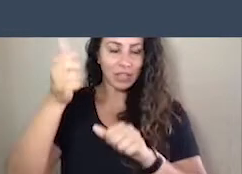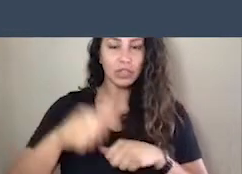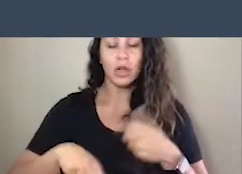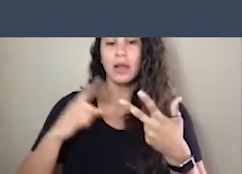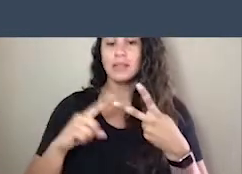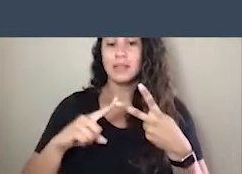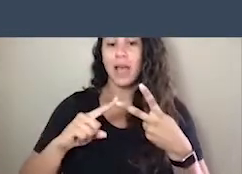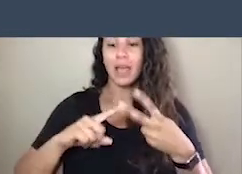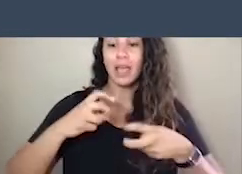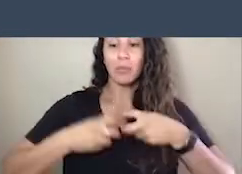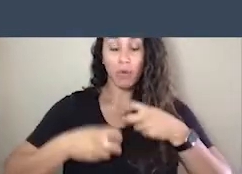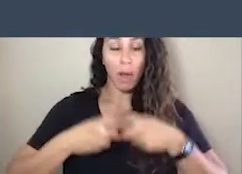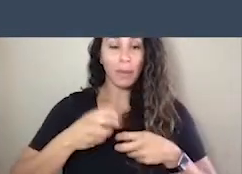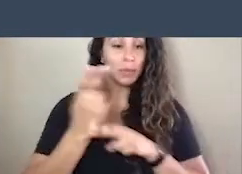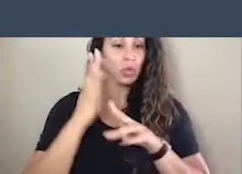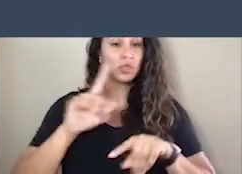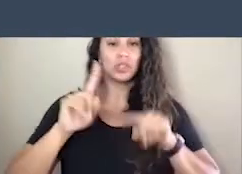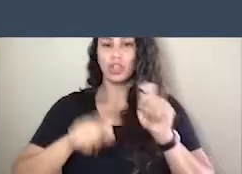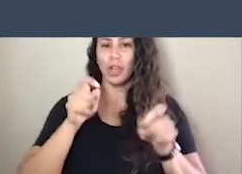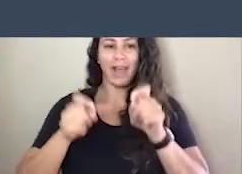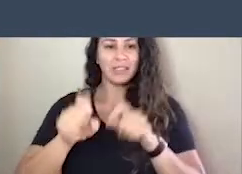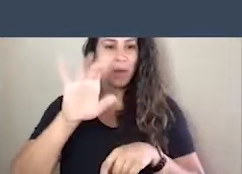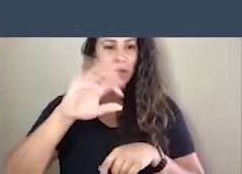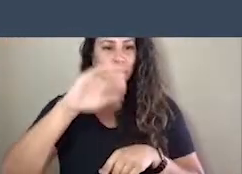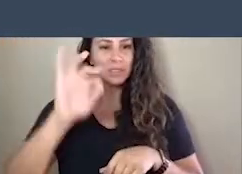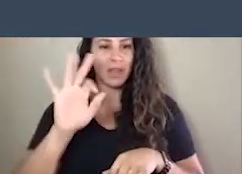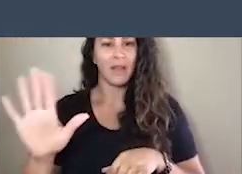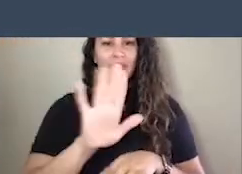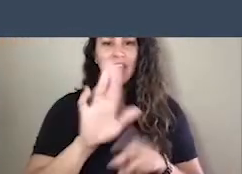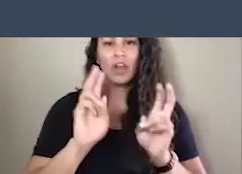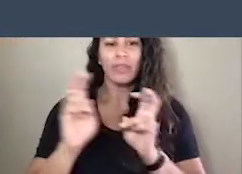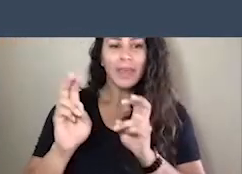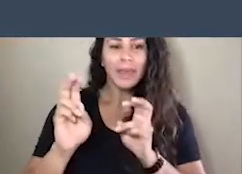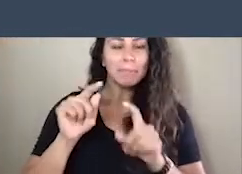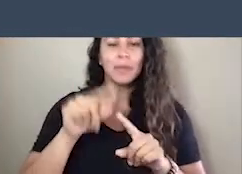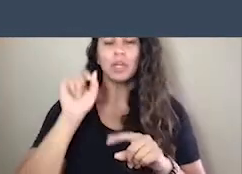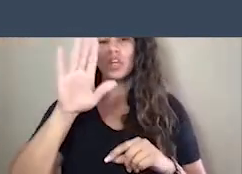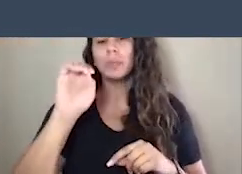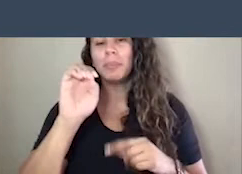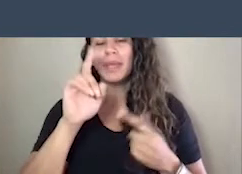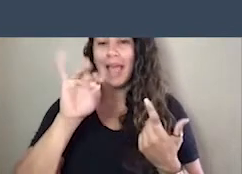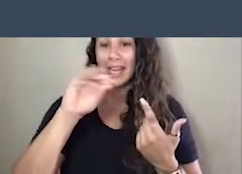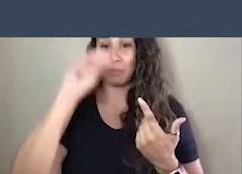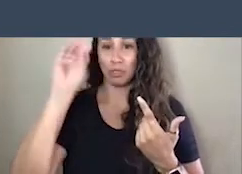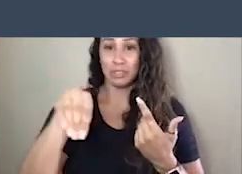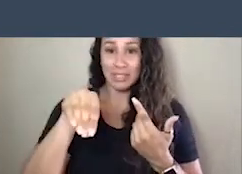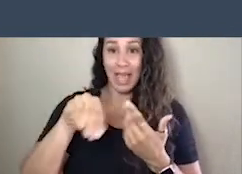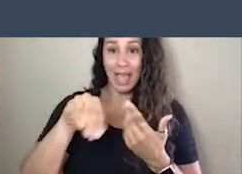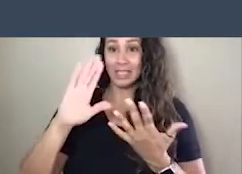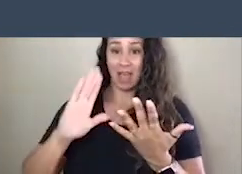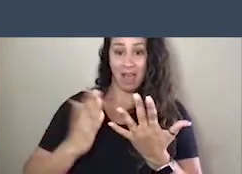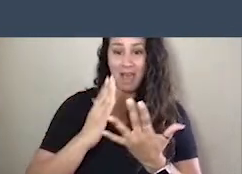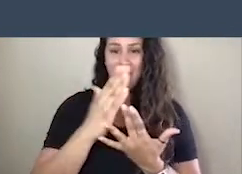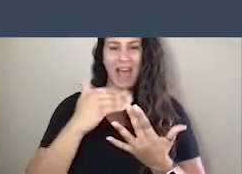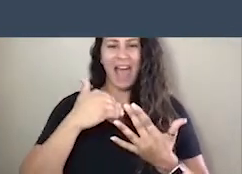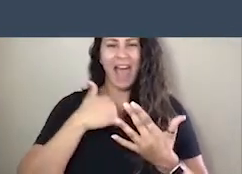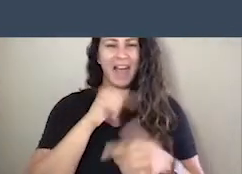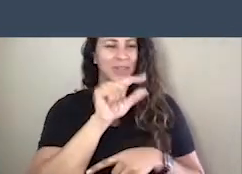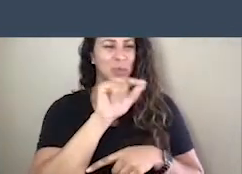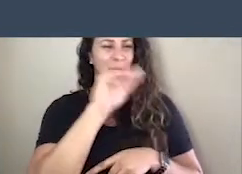AND SECOND THAT USERS CUSTOMIZE 100%.